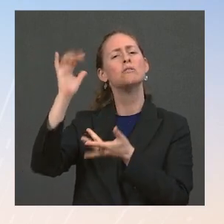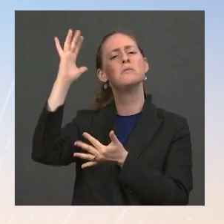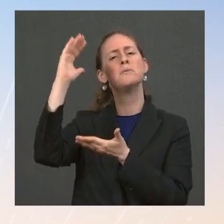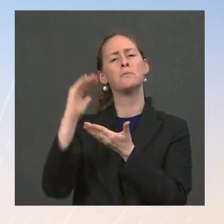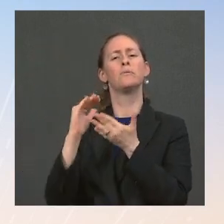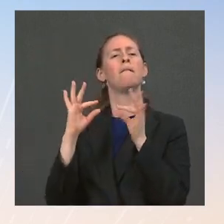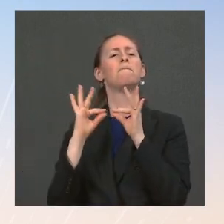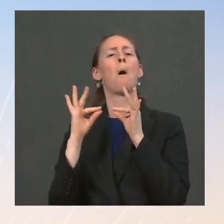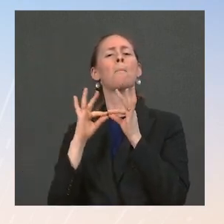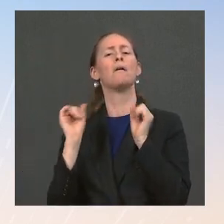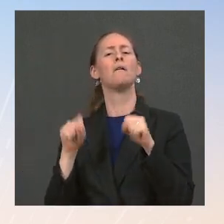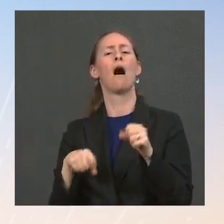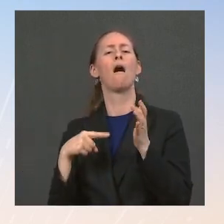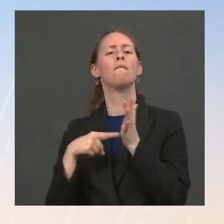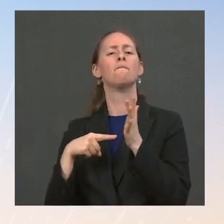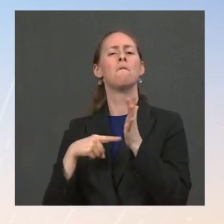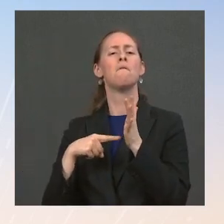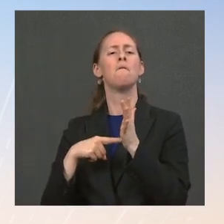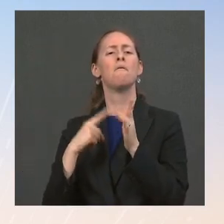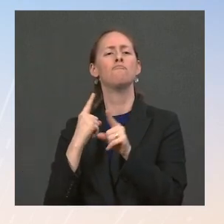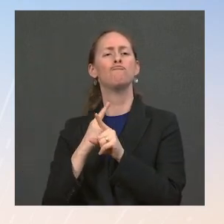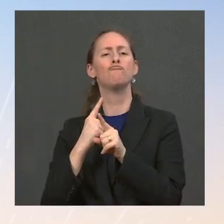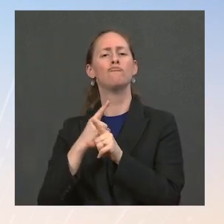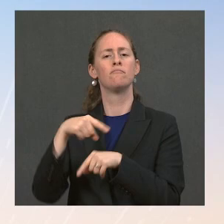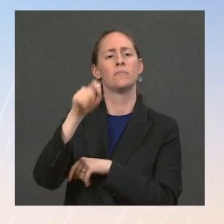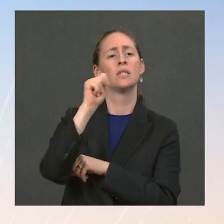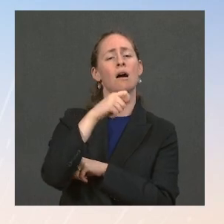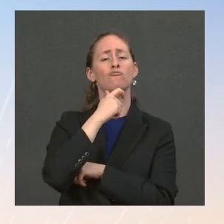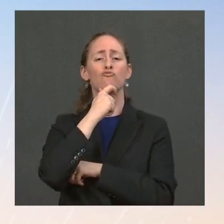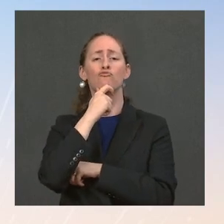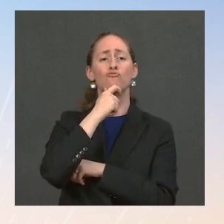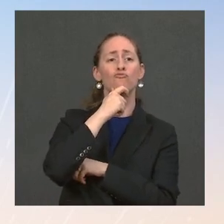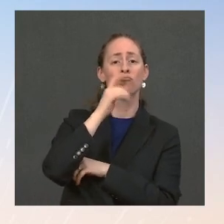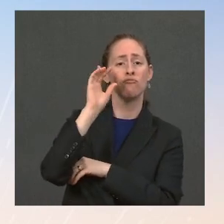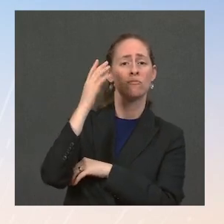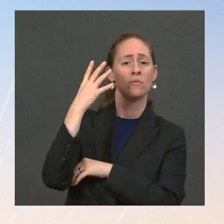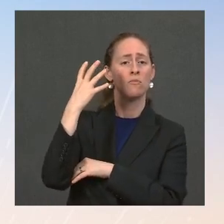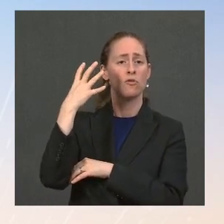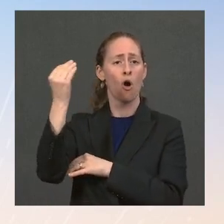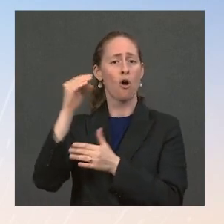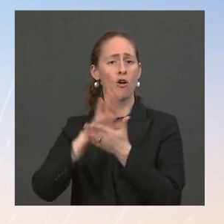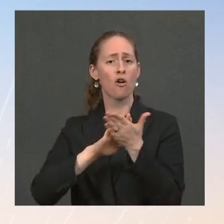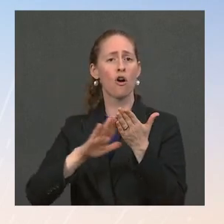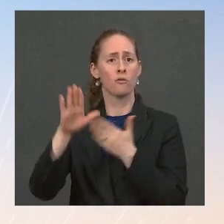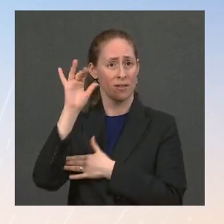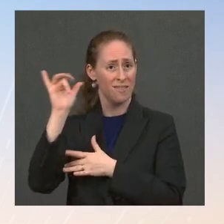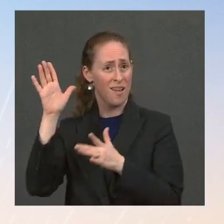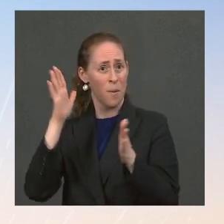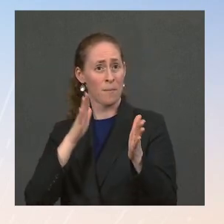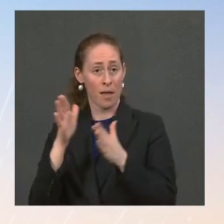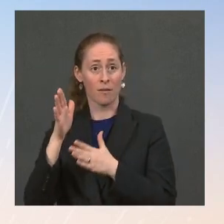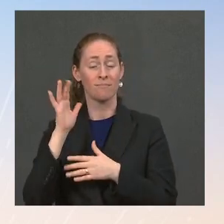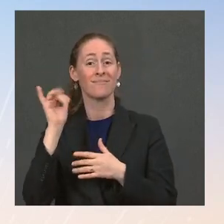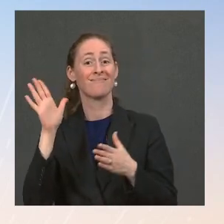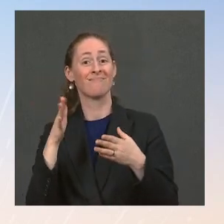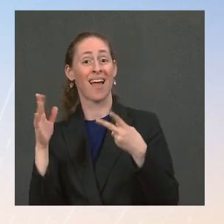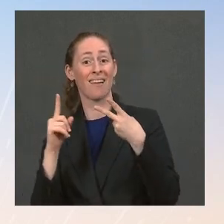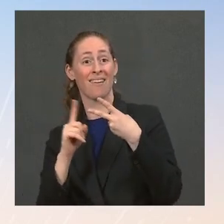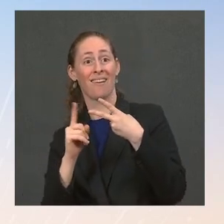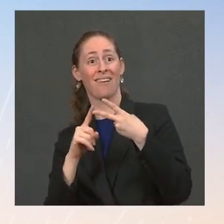That's why he proposed an expansive plan on community college and making that accessible to people across the country.